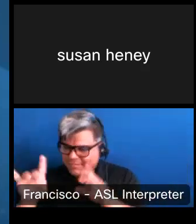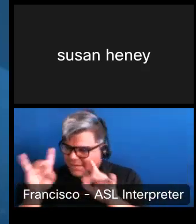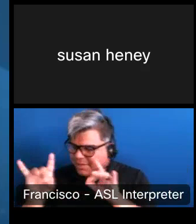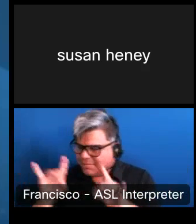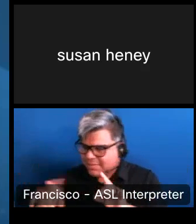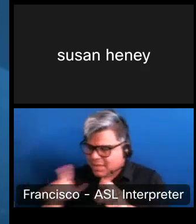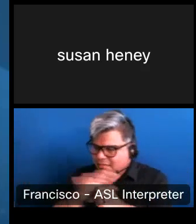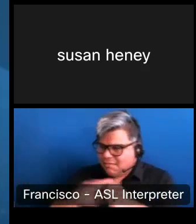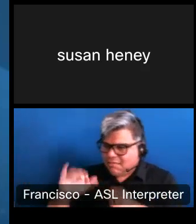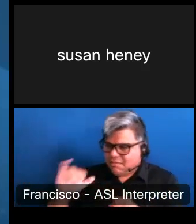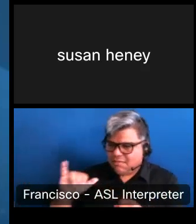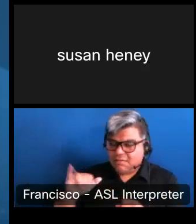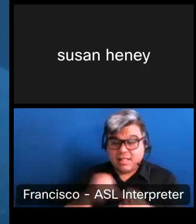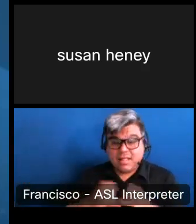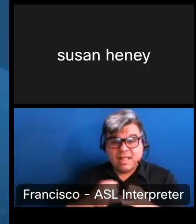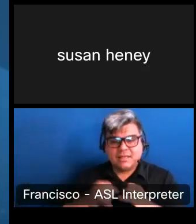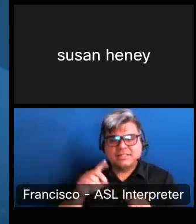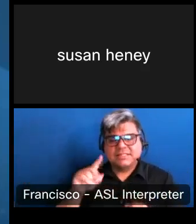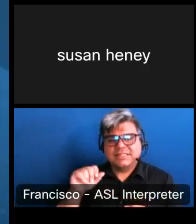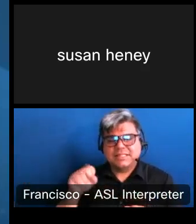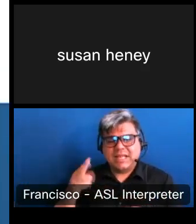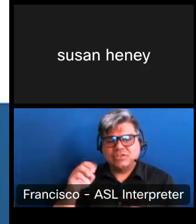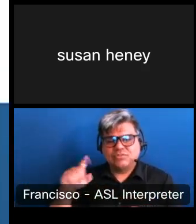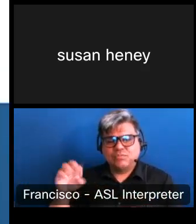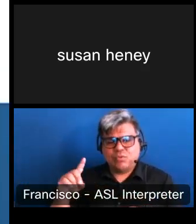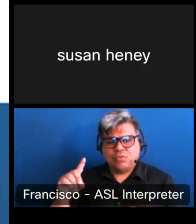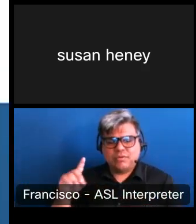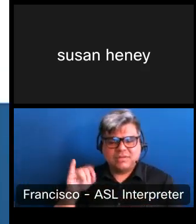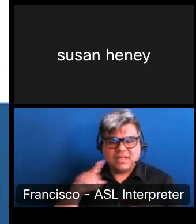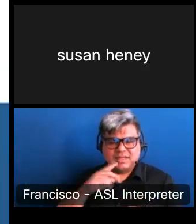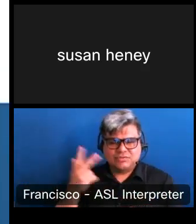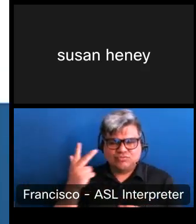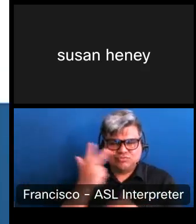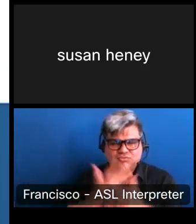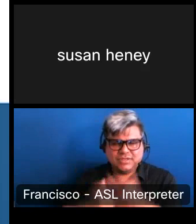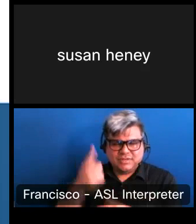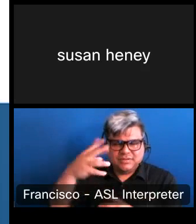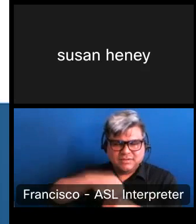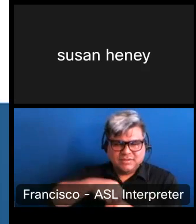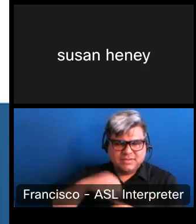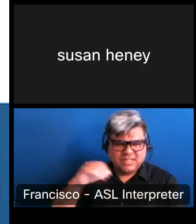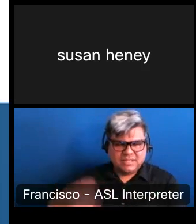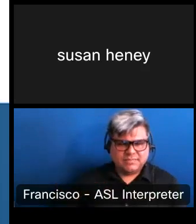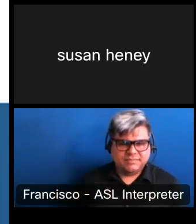which is a combination of all three views. Well, at this time, let's go into Quick Facts live.